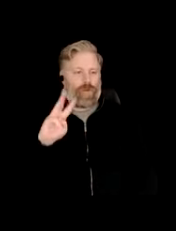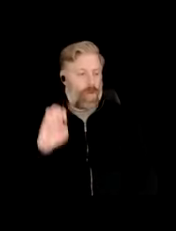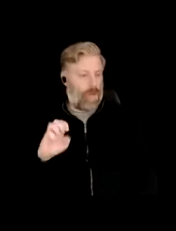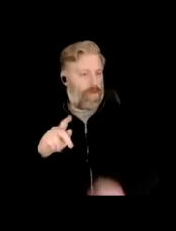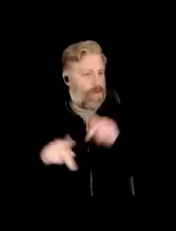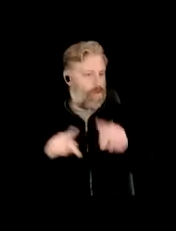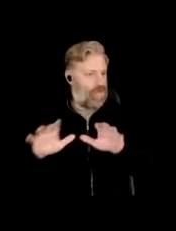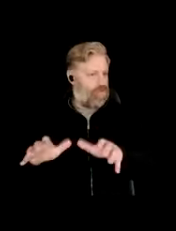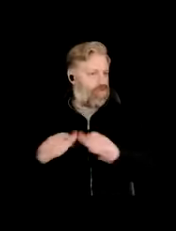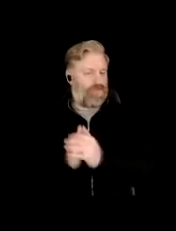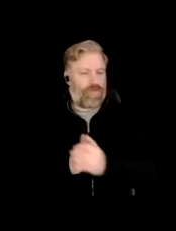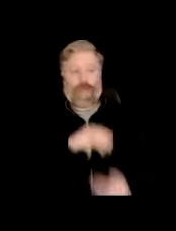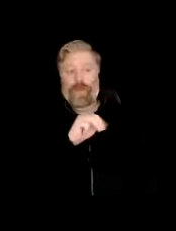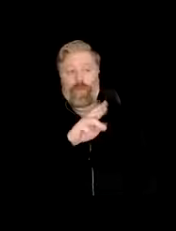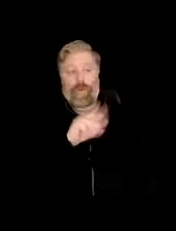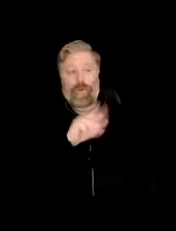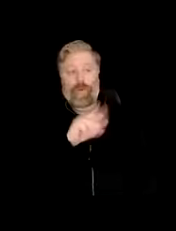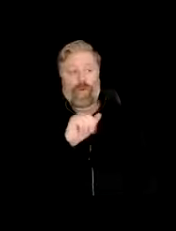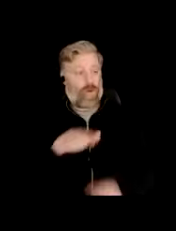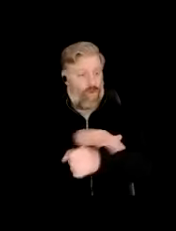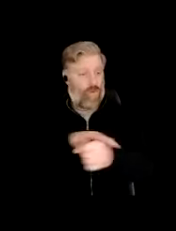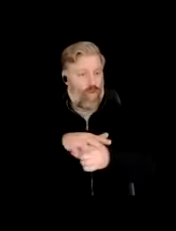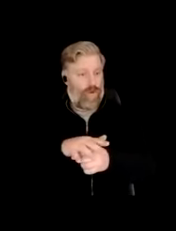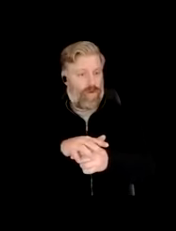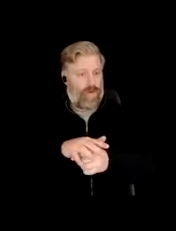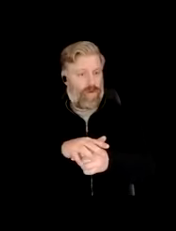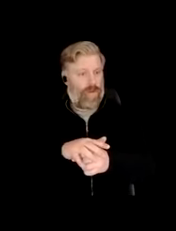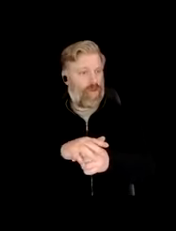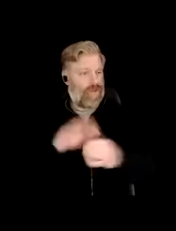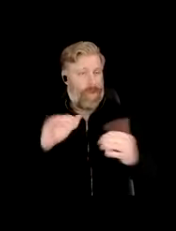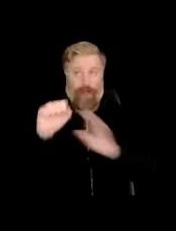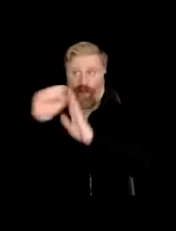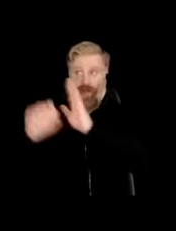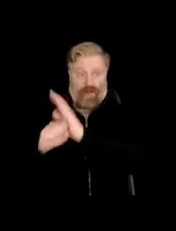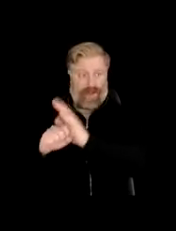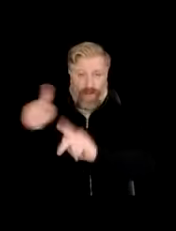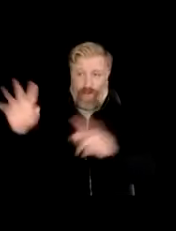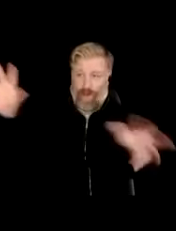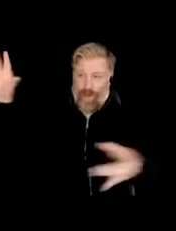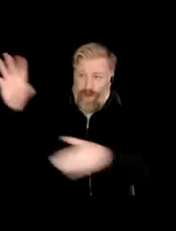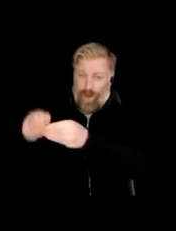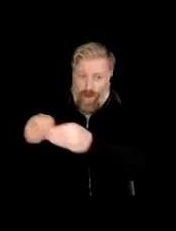The MRAC region makes up about half of the population of this state and we receive about 40% of the funding